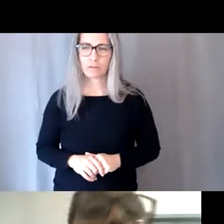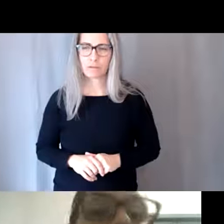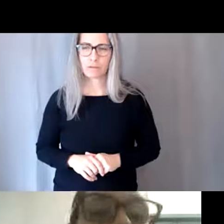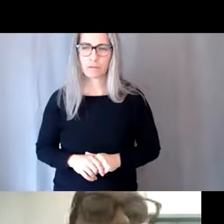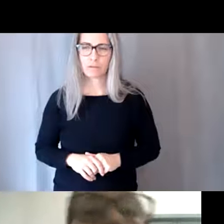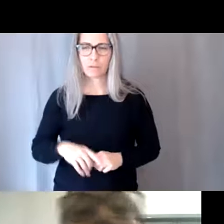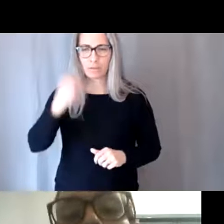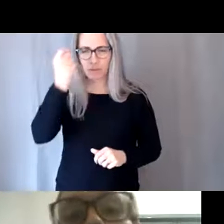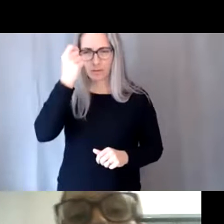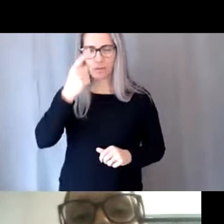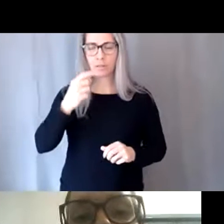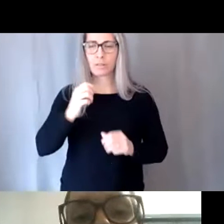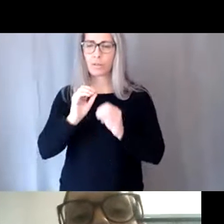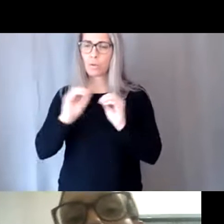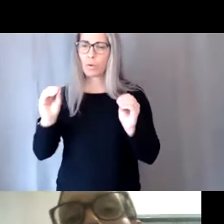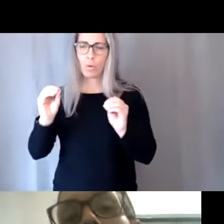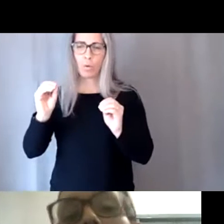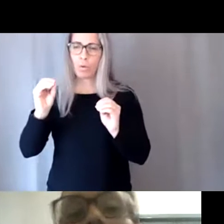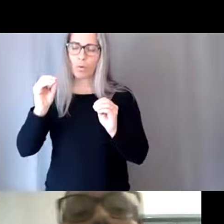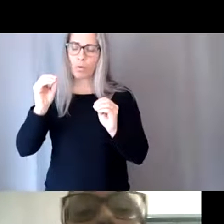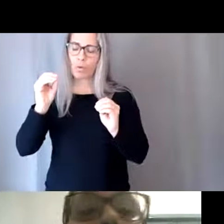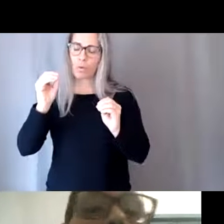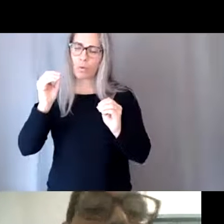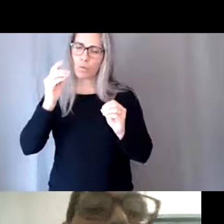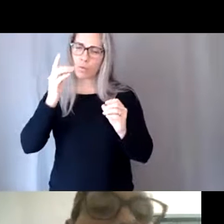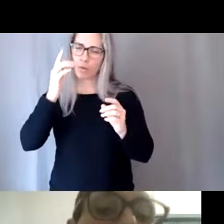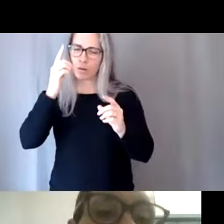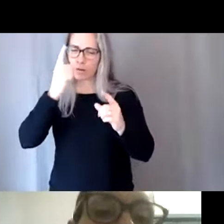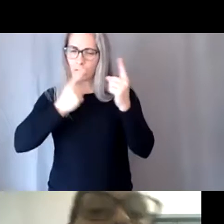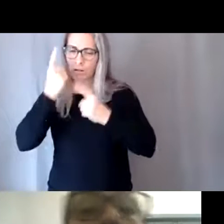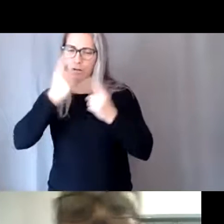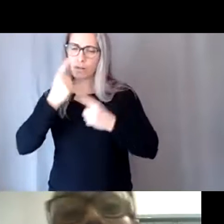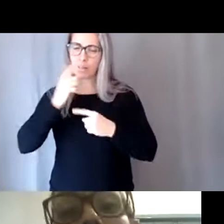bodies and minds that we call impairments and what they